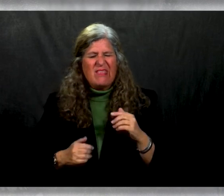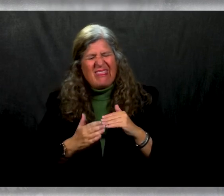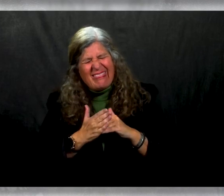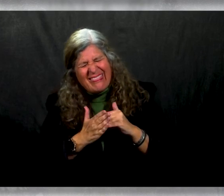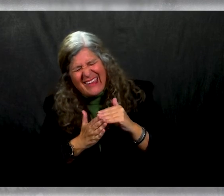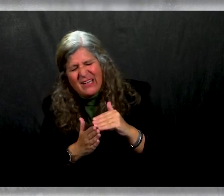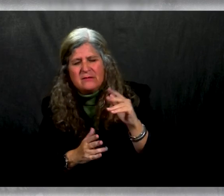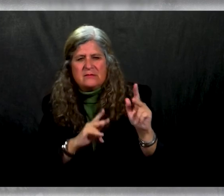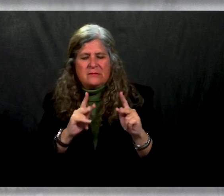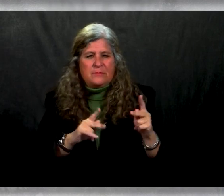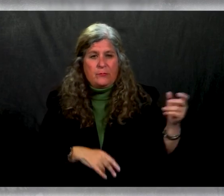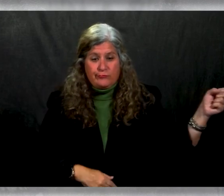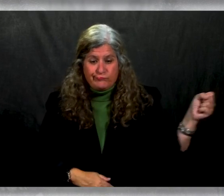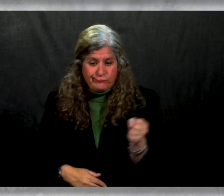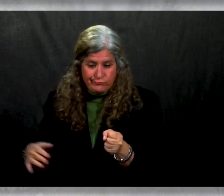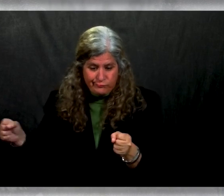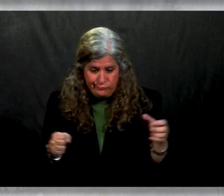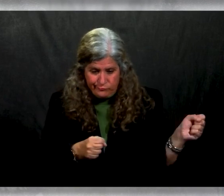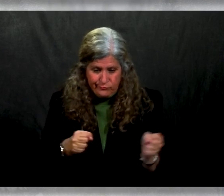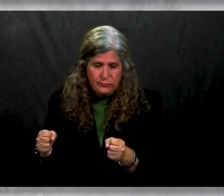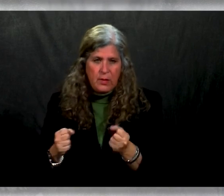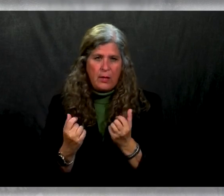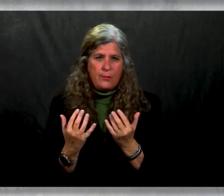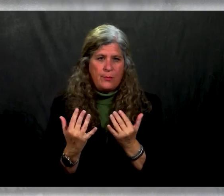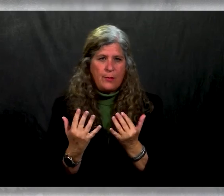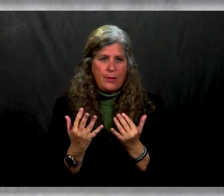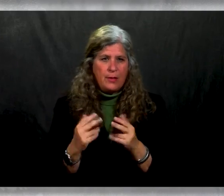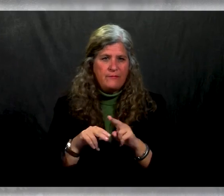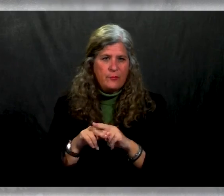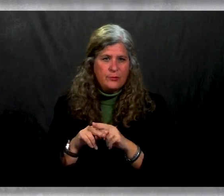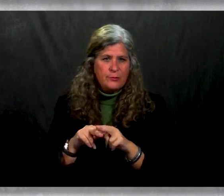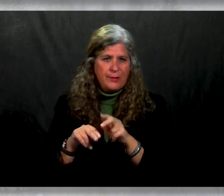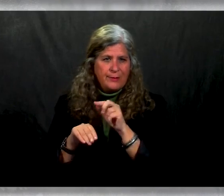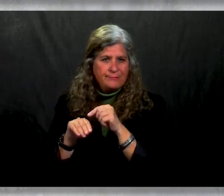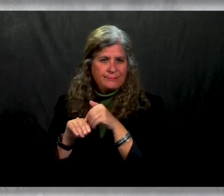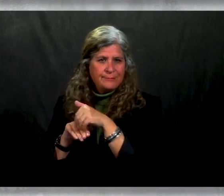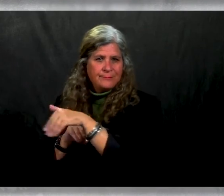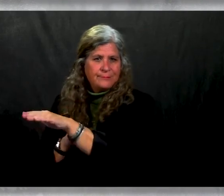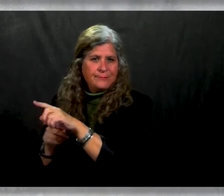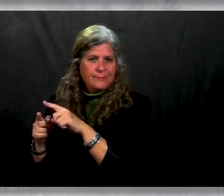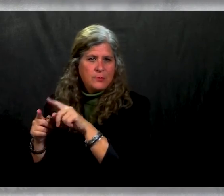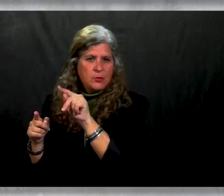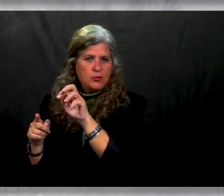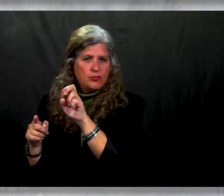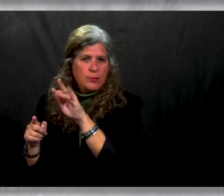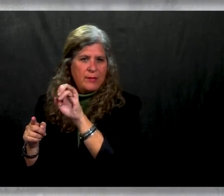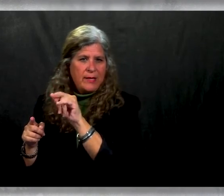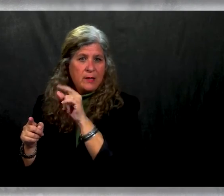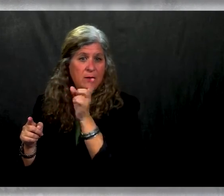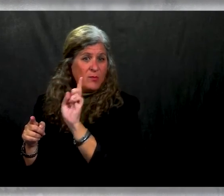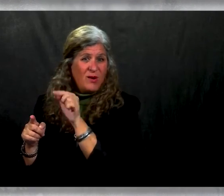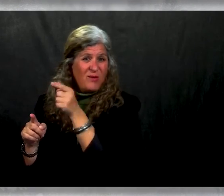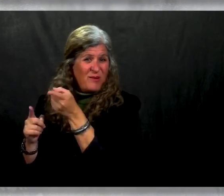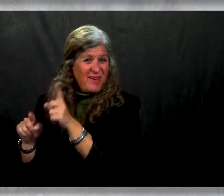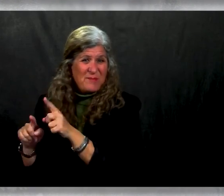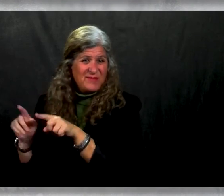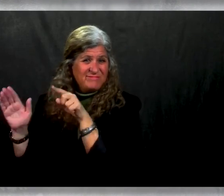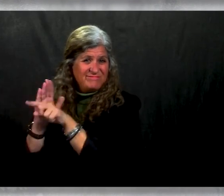by the train line, and wait for a train that would take them to Treblinka, where they would be murdered by Nazi Germany.